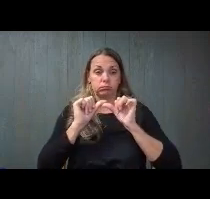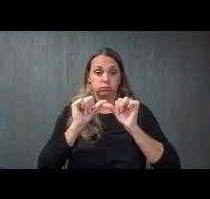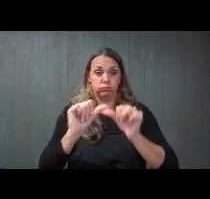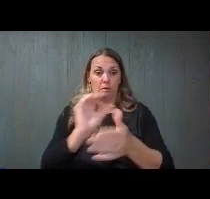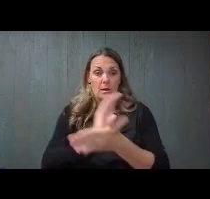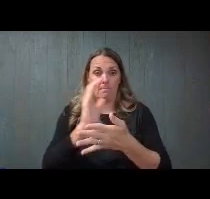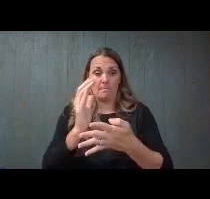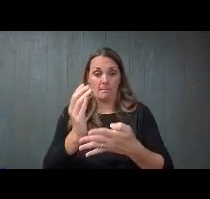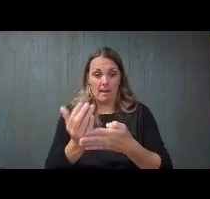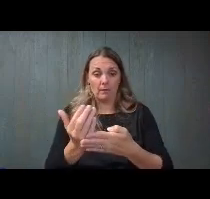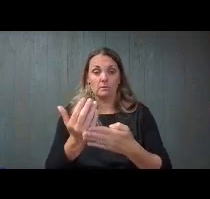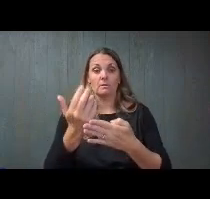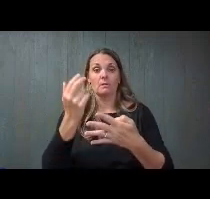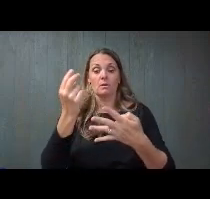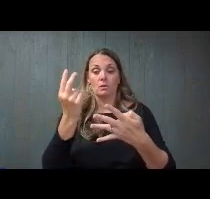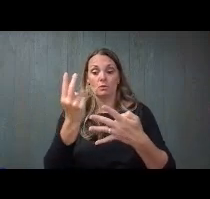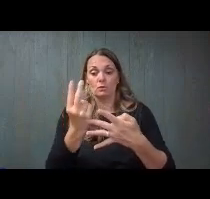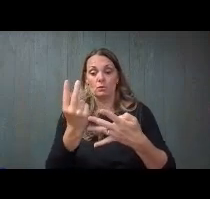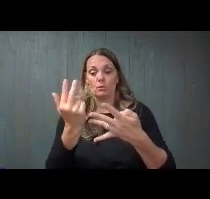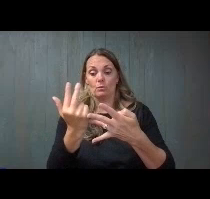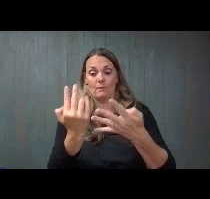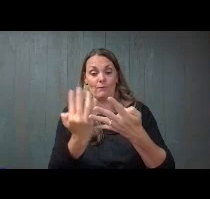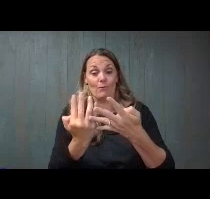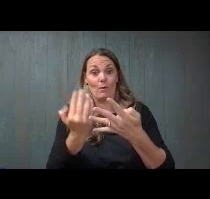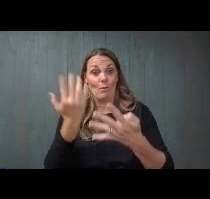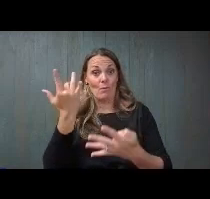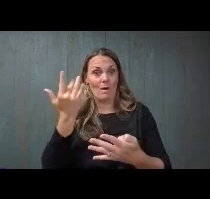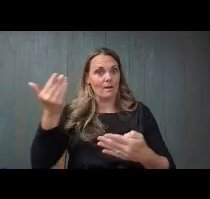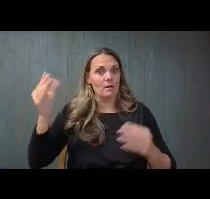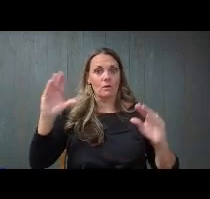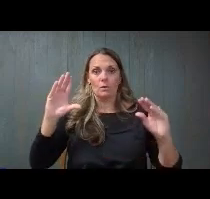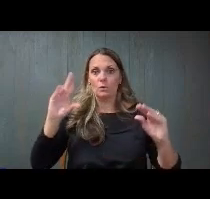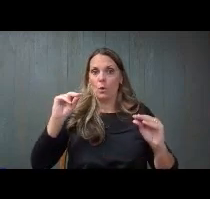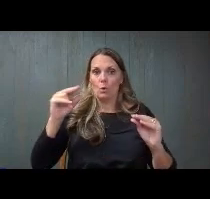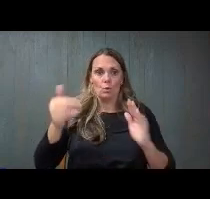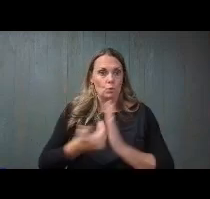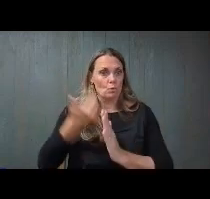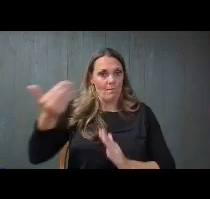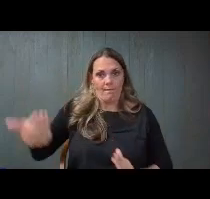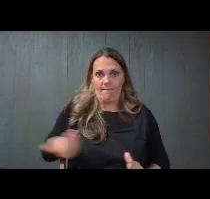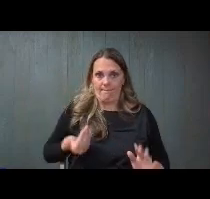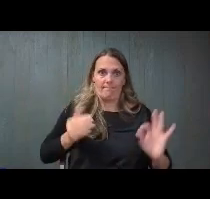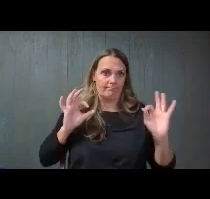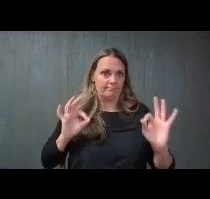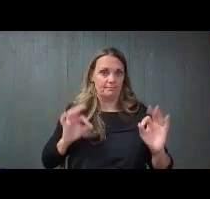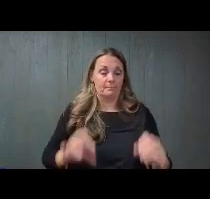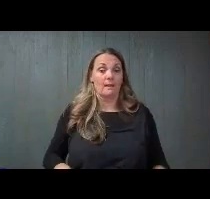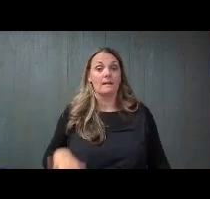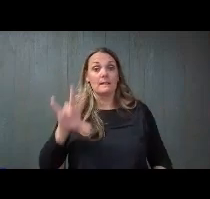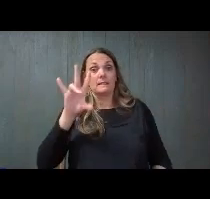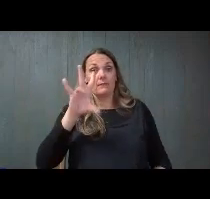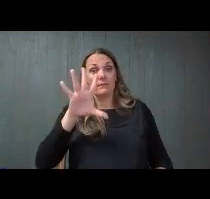two through four, as we have no new hires, as only 75% of the staffing cost